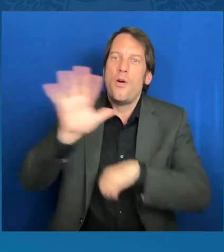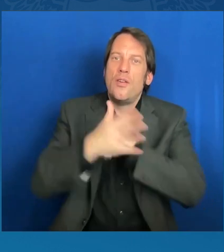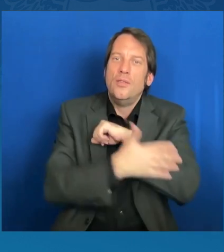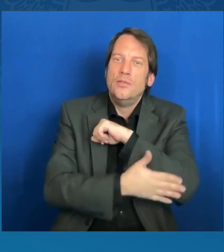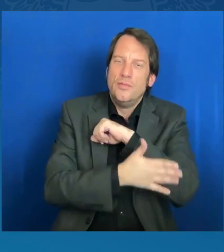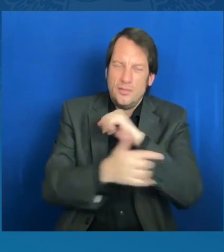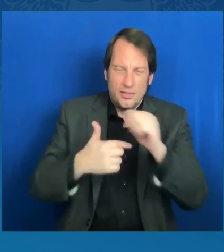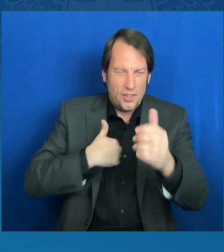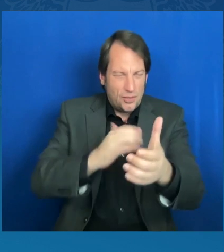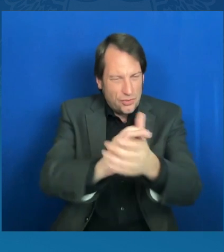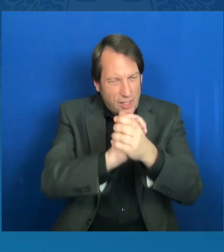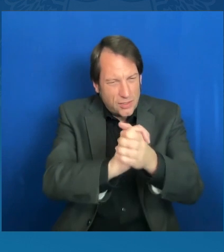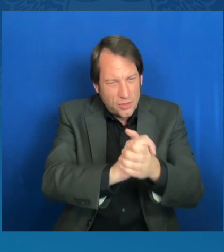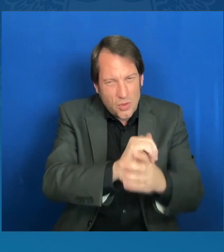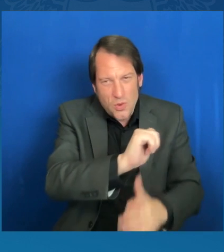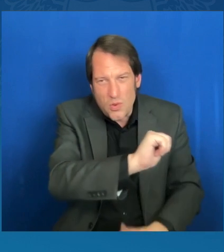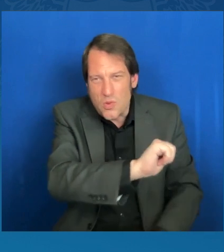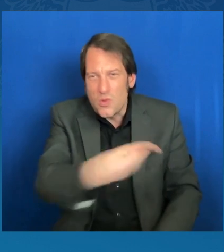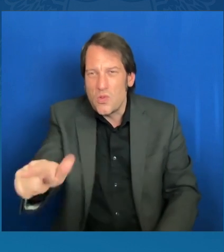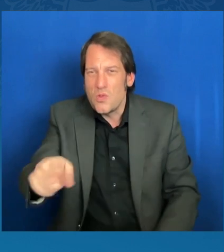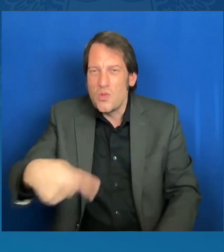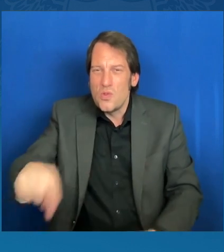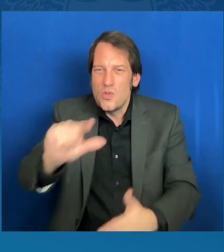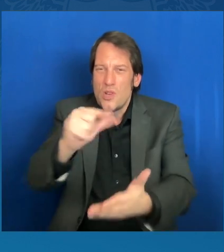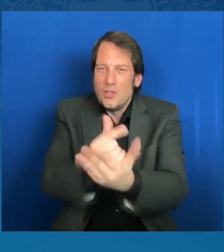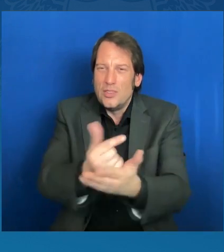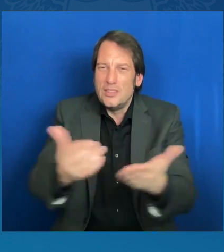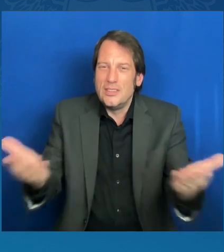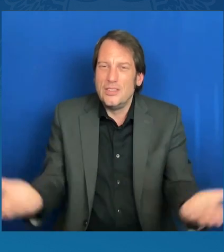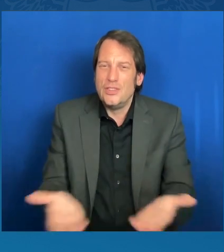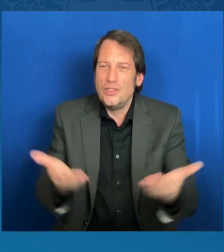for all you have put into this and all you do. It's hard work.